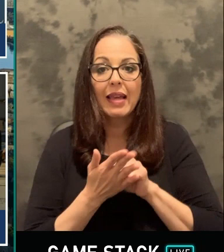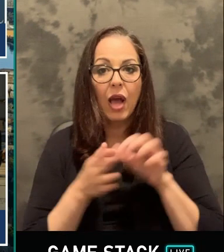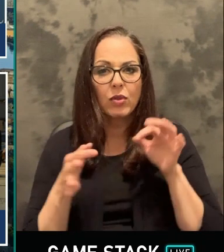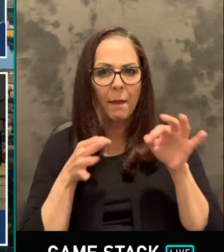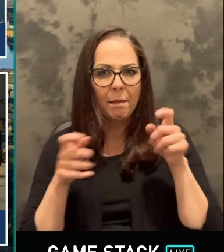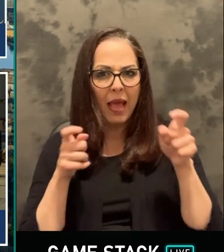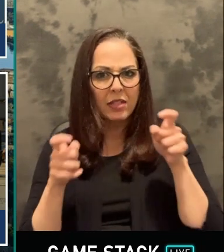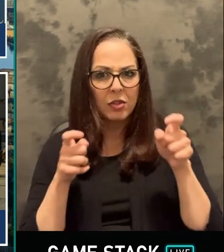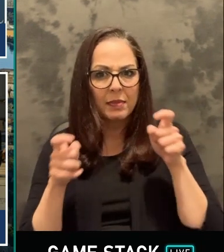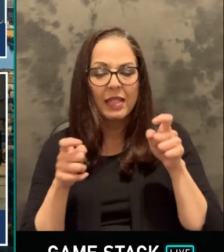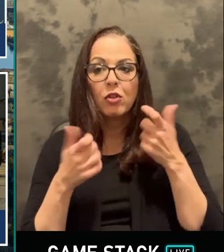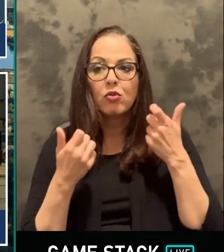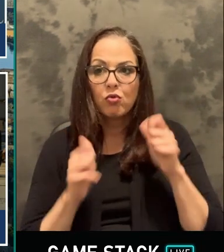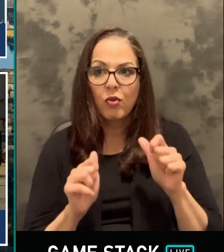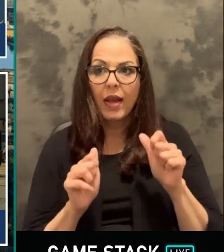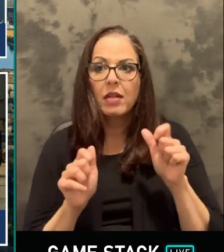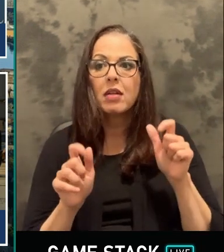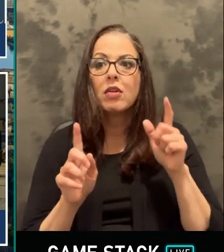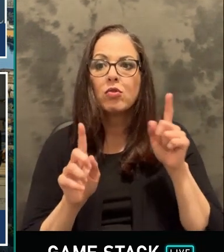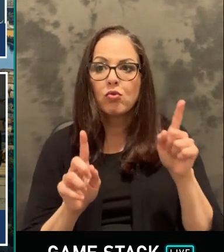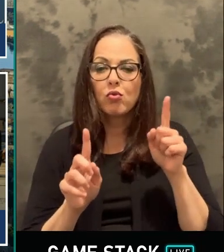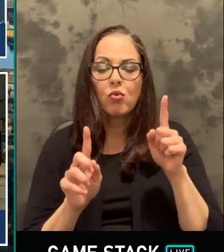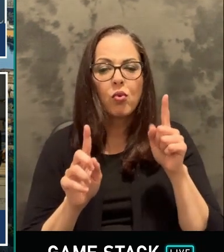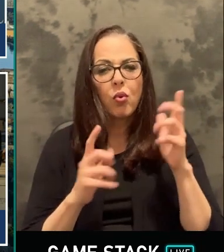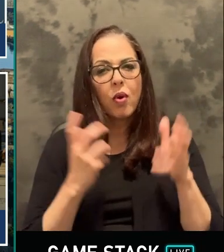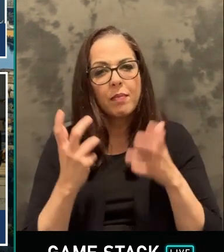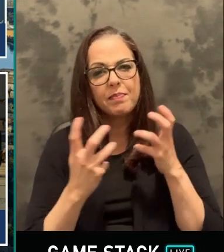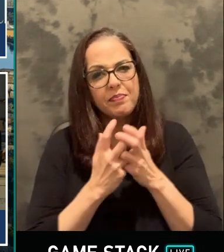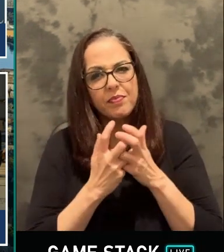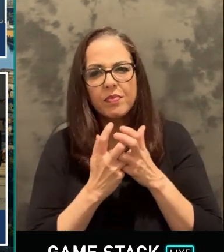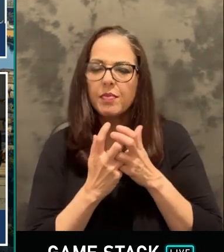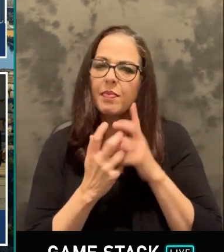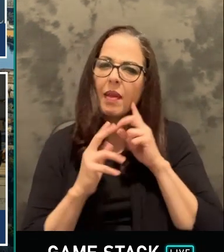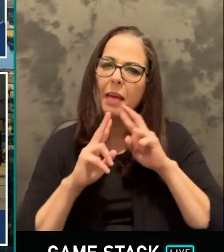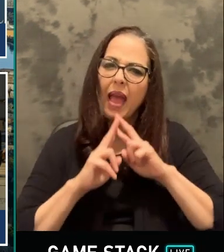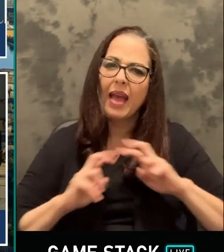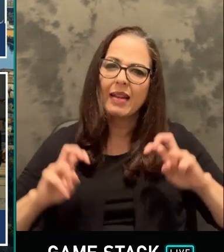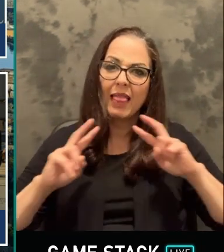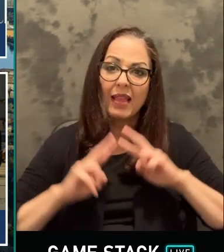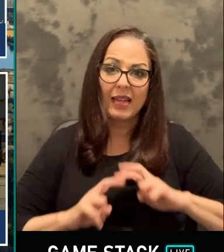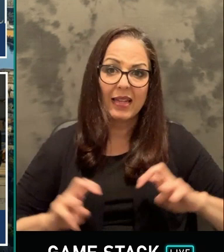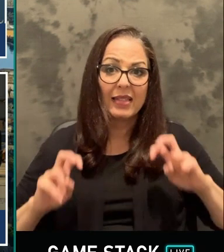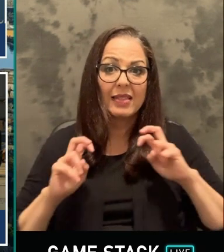store. Also, to have some analytics that text to speech situation